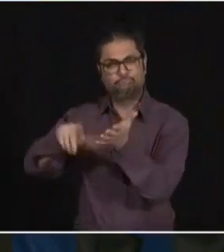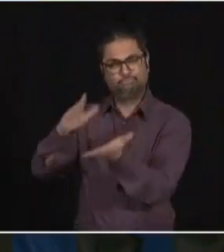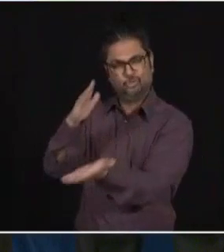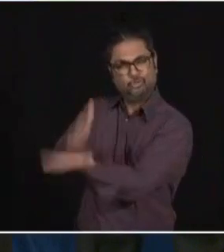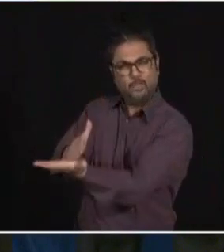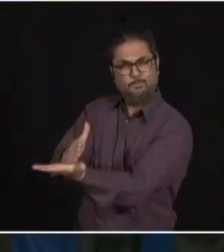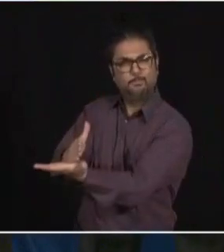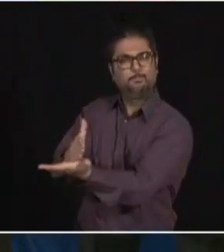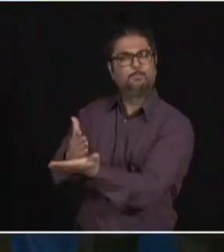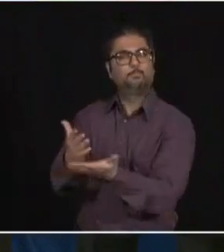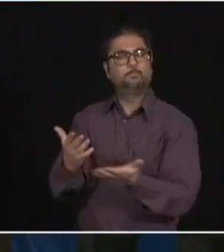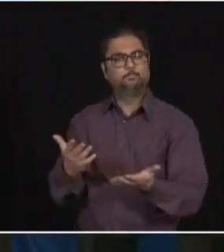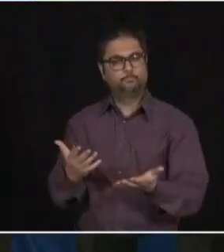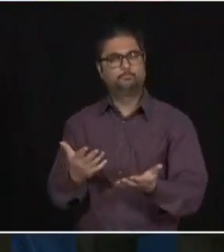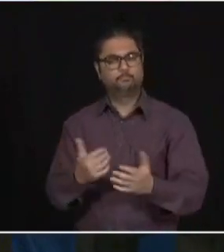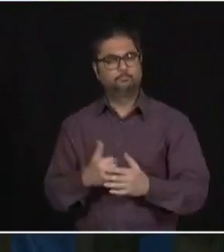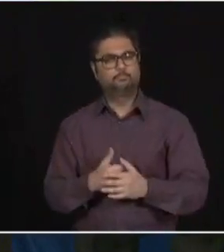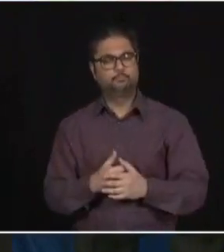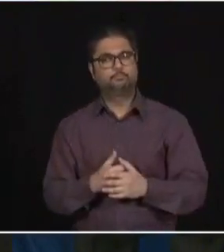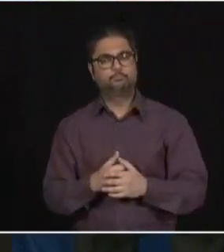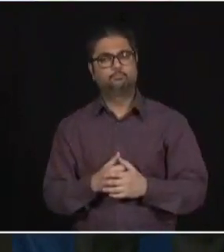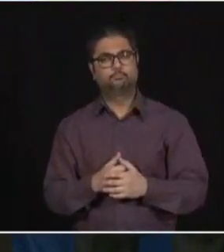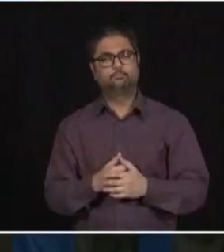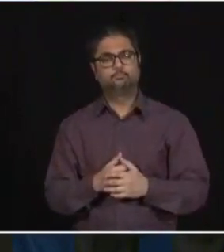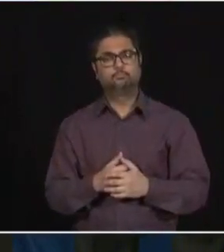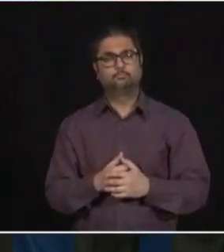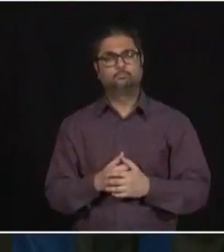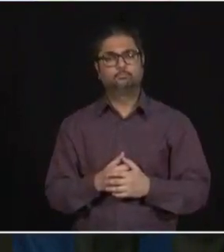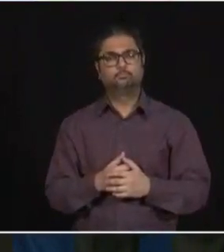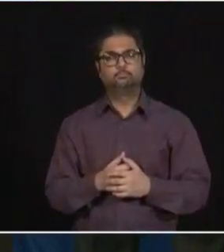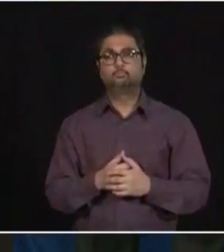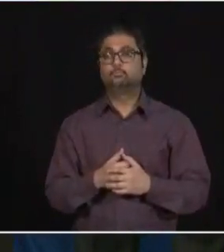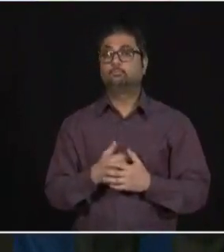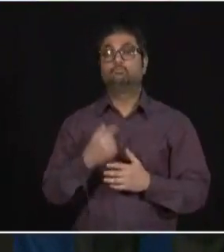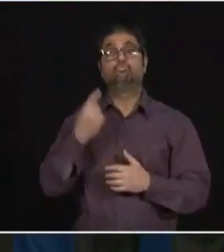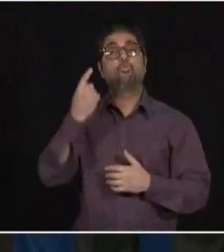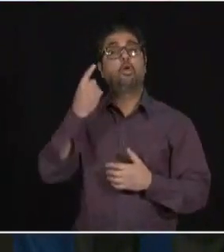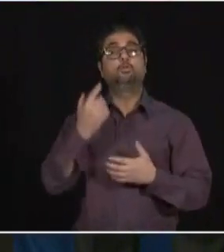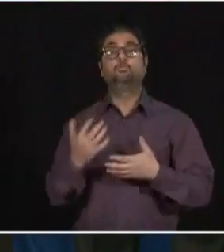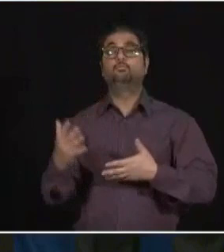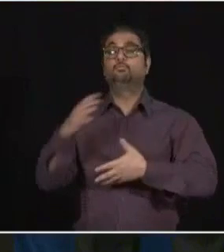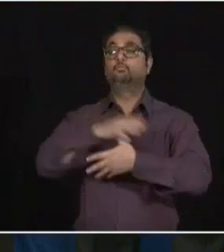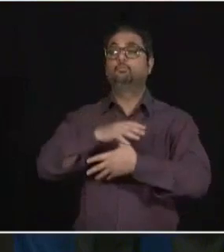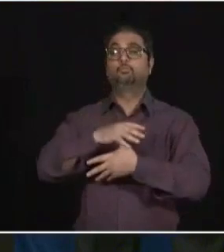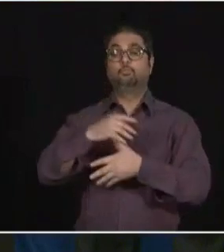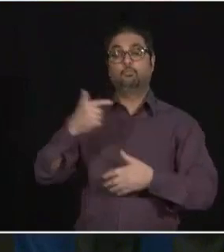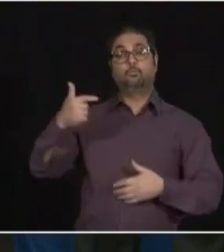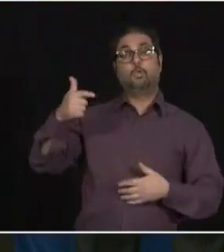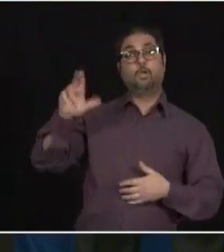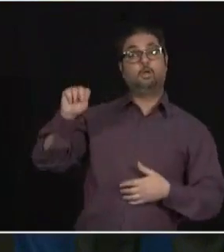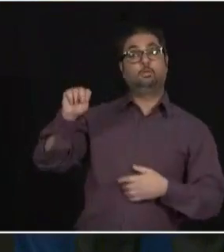time again, the only way to truly tackle gun violence is to crack down on the illegal